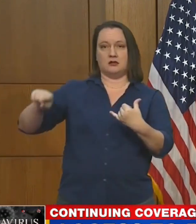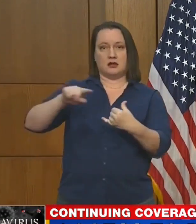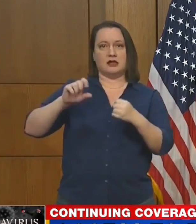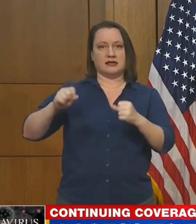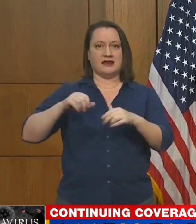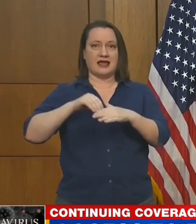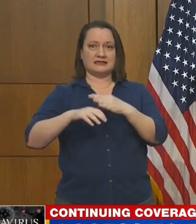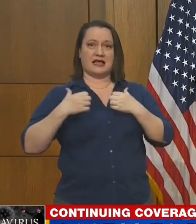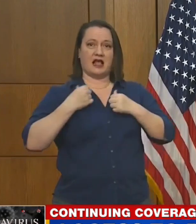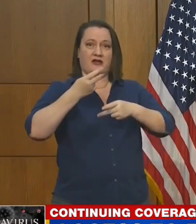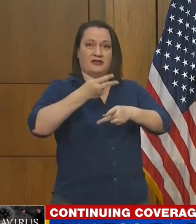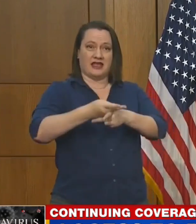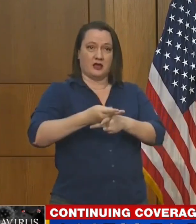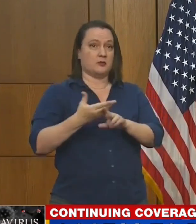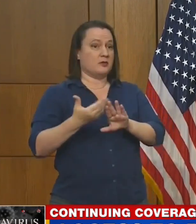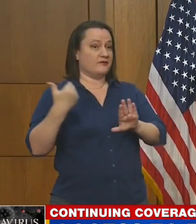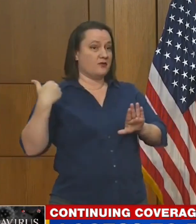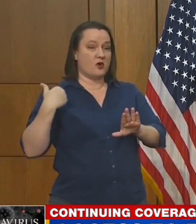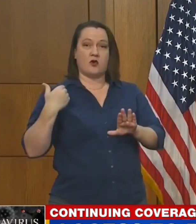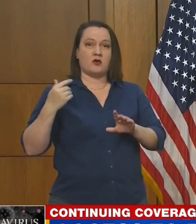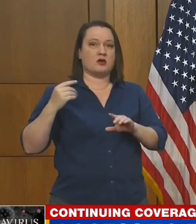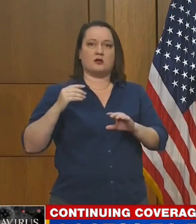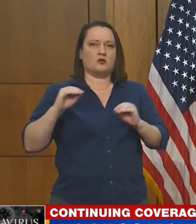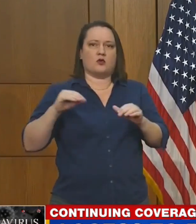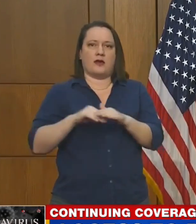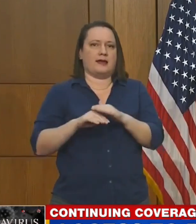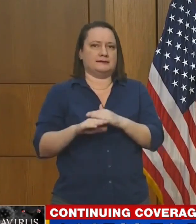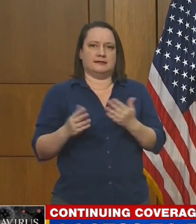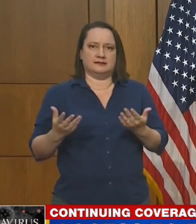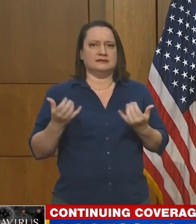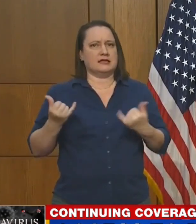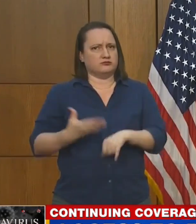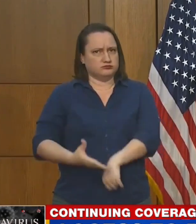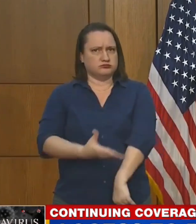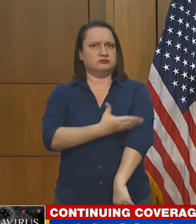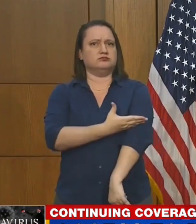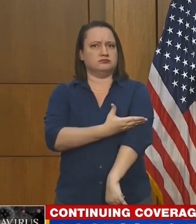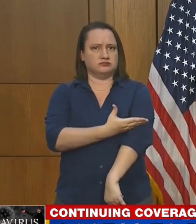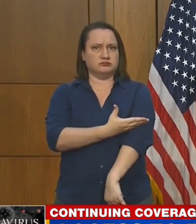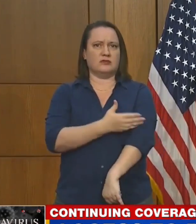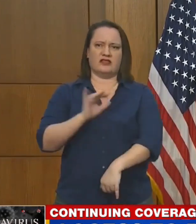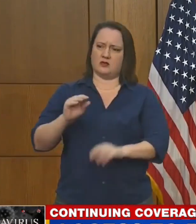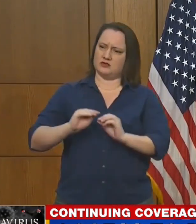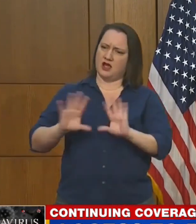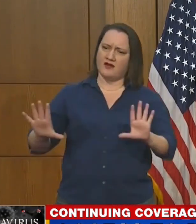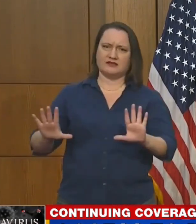VIRGINIANS HAVE ENROLLED IN COVERAGE. AND THEN I'LL HAVE ACCESS HEALTH CARE THAT THEY